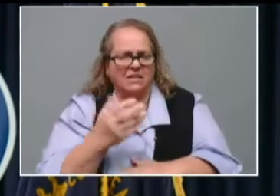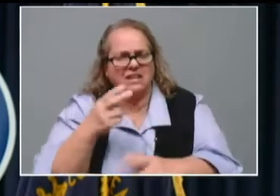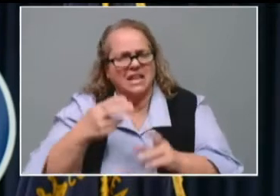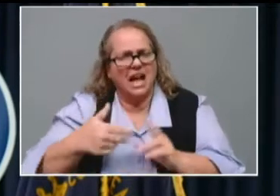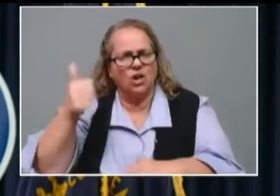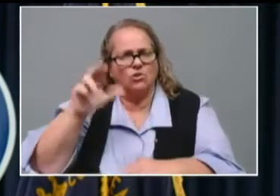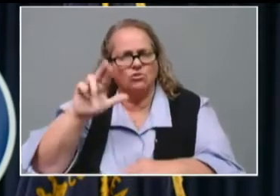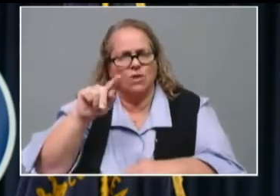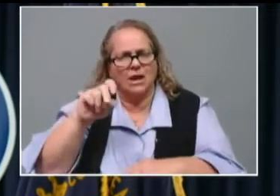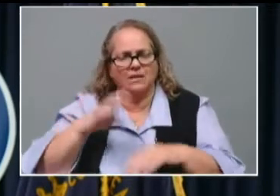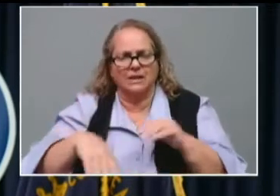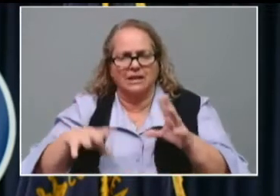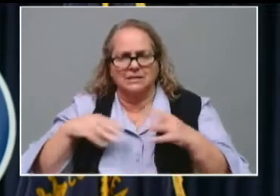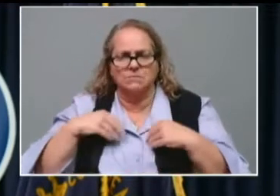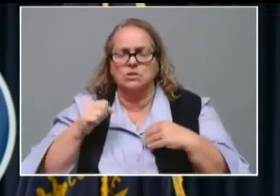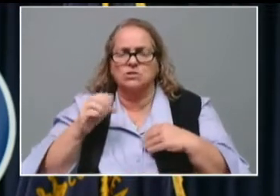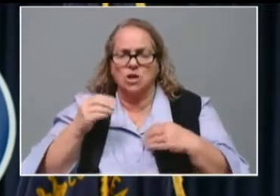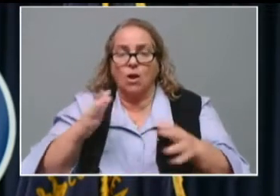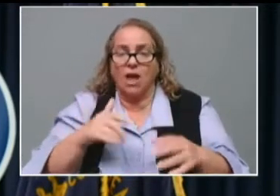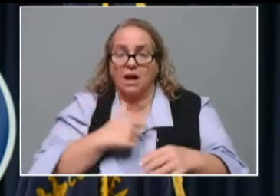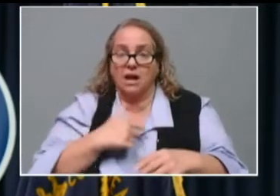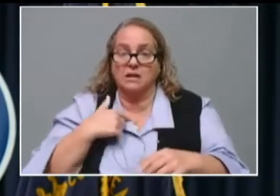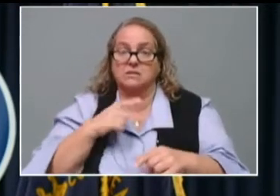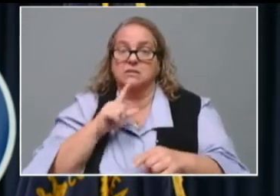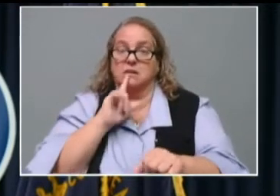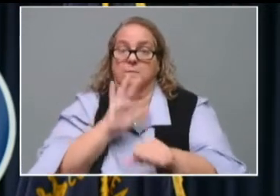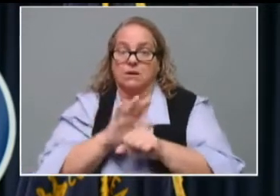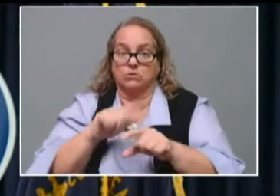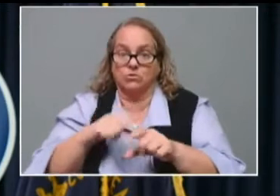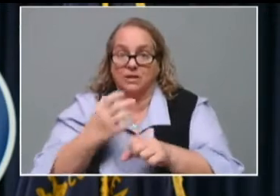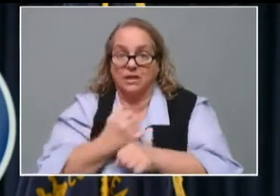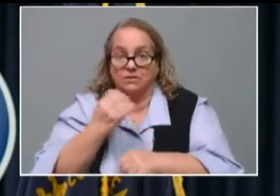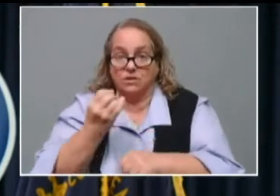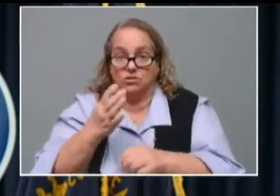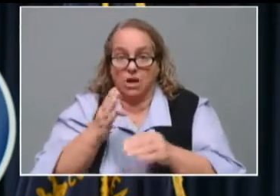the job done and keep pushing. So the next chart, which is the positivity